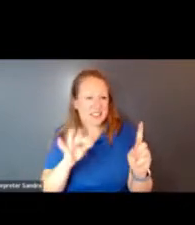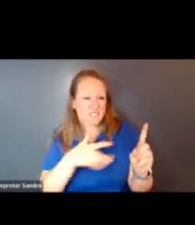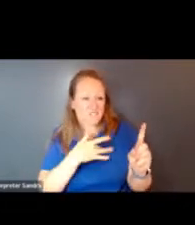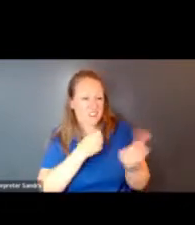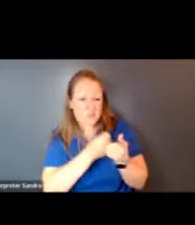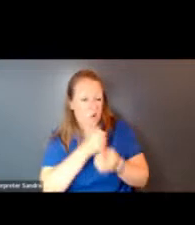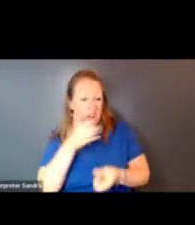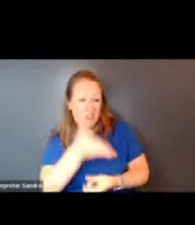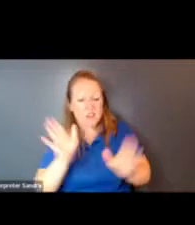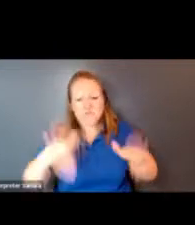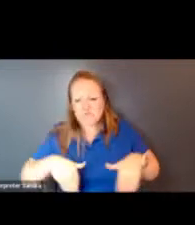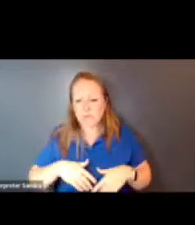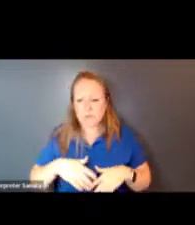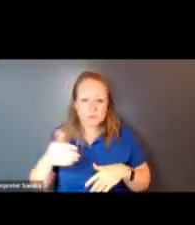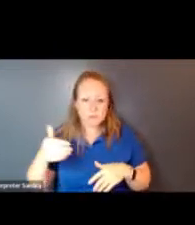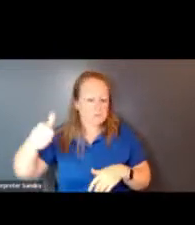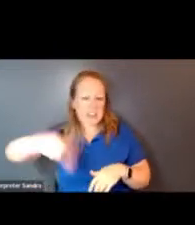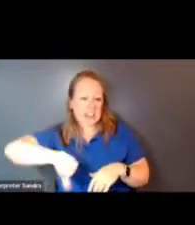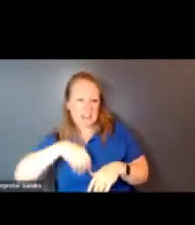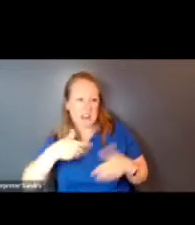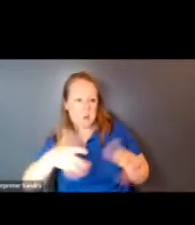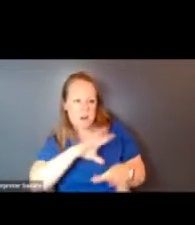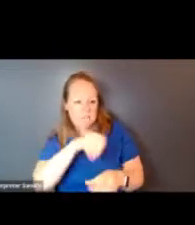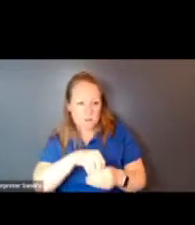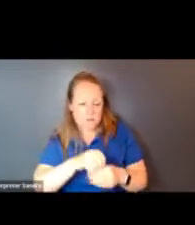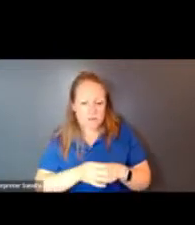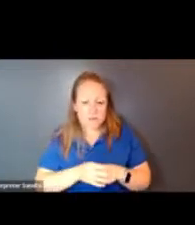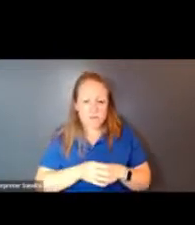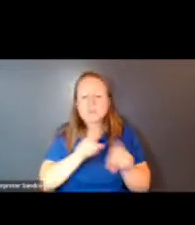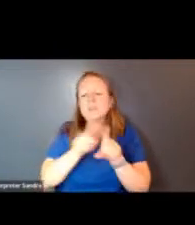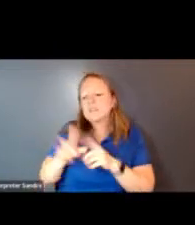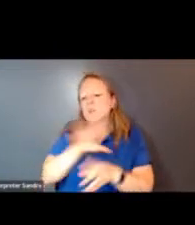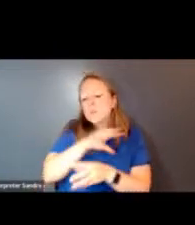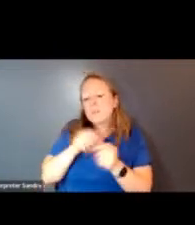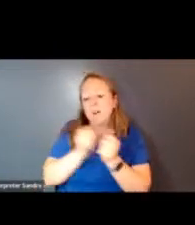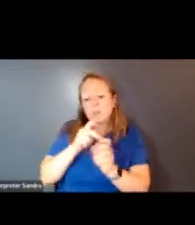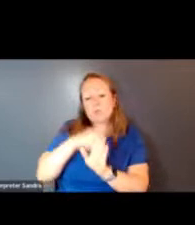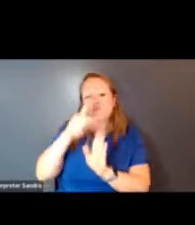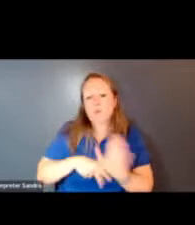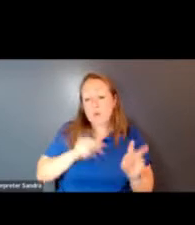also really critical to help with program monitoring, ensuring their safeguards in place to make sure all the